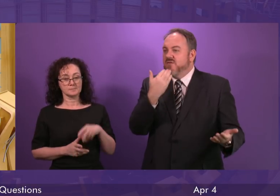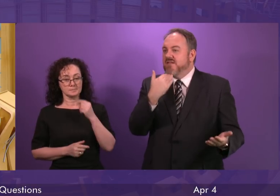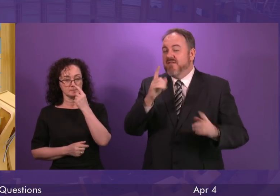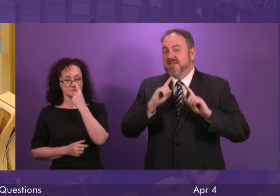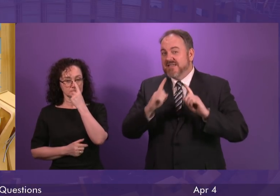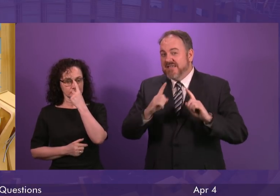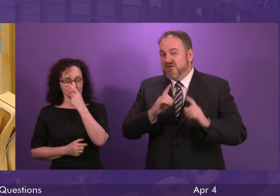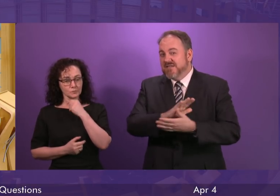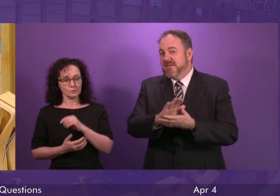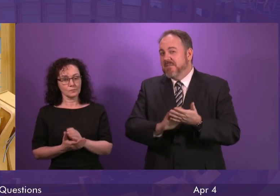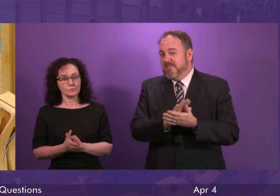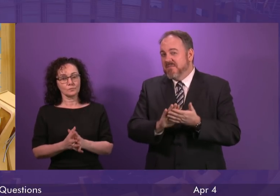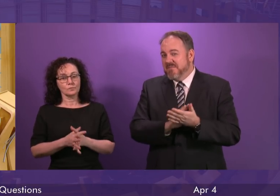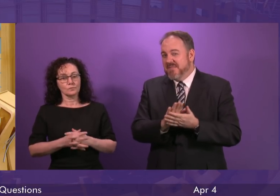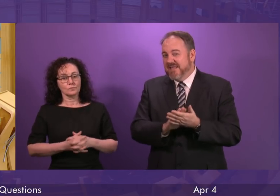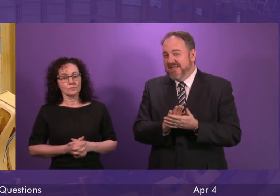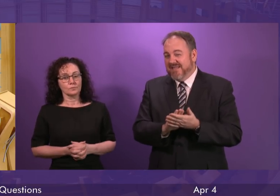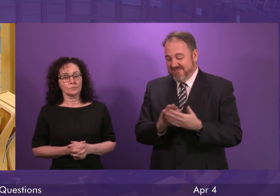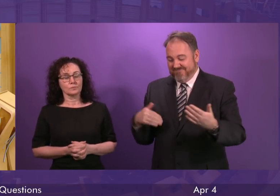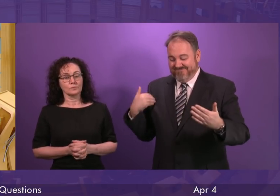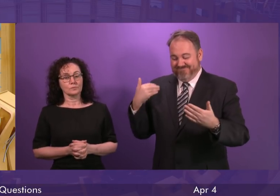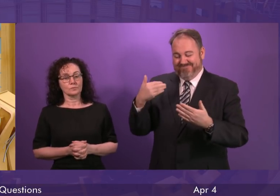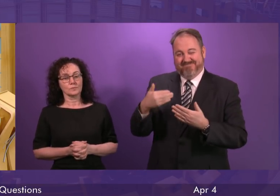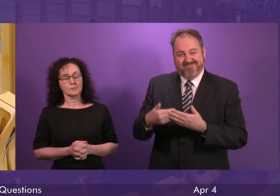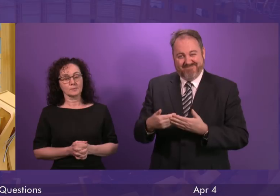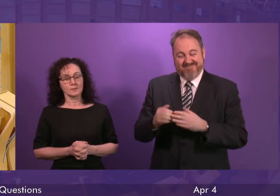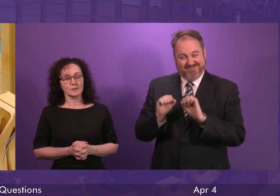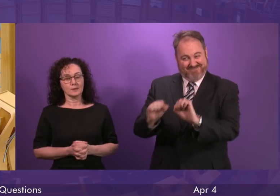in every single year that this Government has been in office—is a core reason.